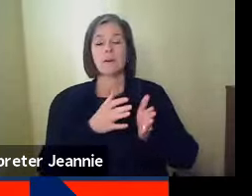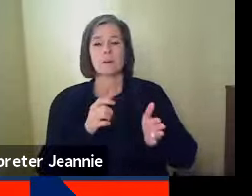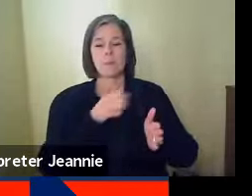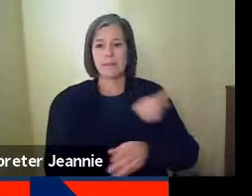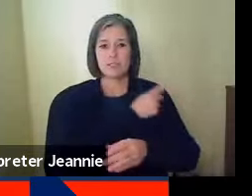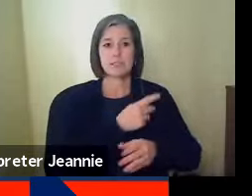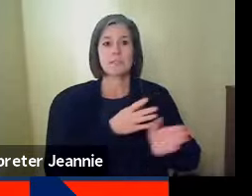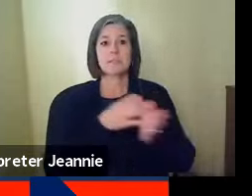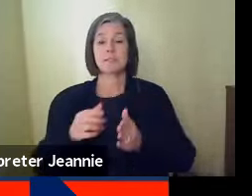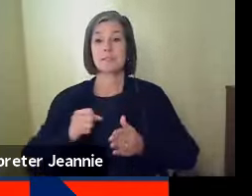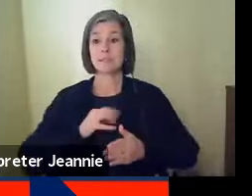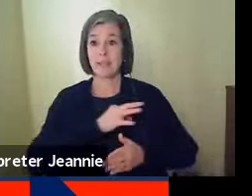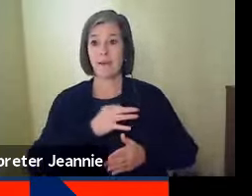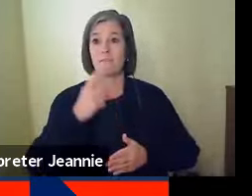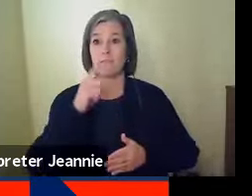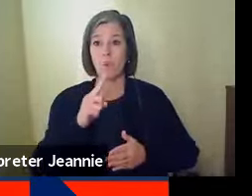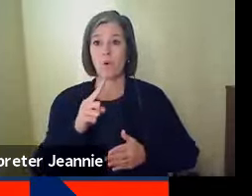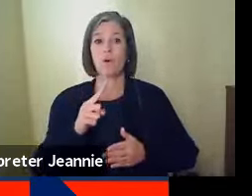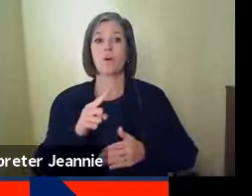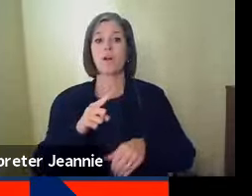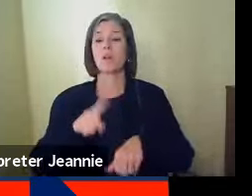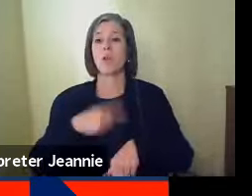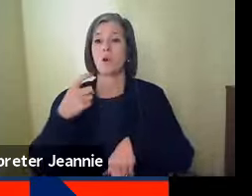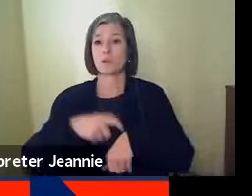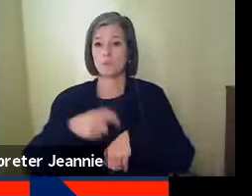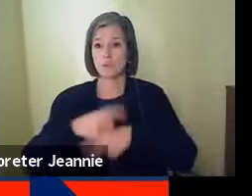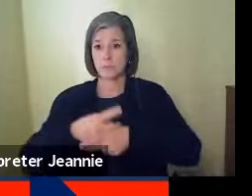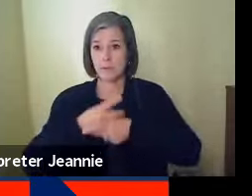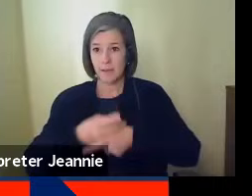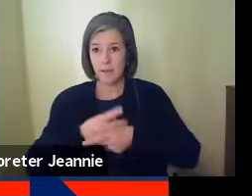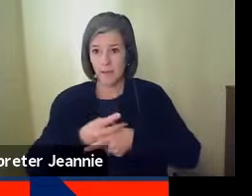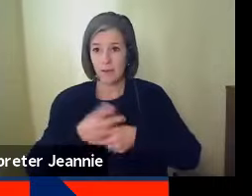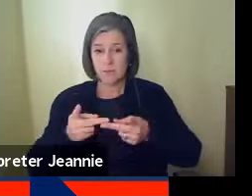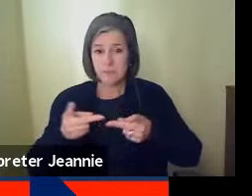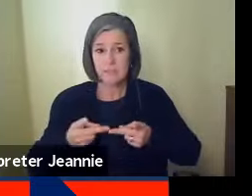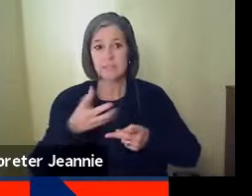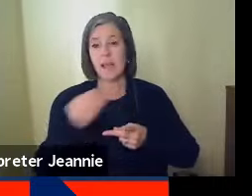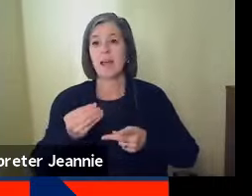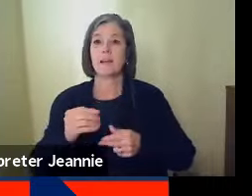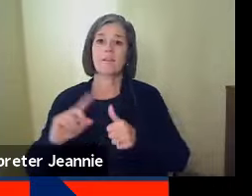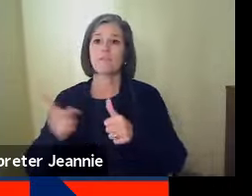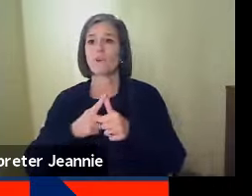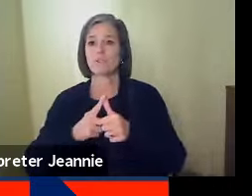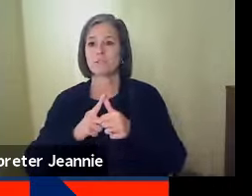DIDD congregate facilities and first responders who have direct contact with the public. They are the first to get these vaccines.